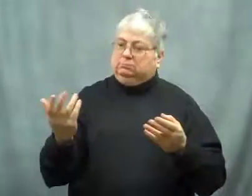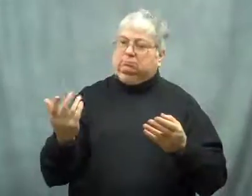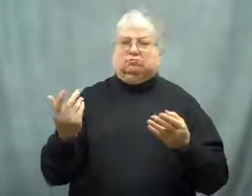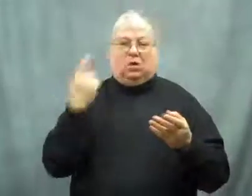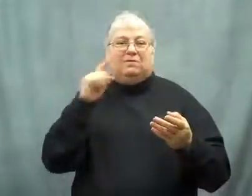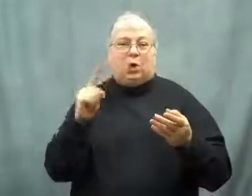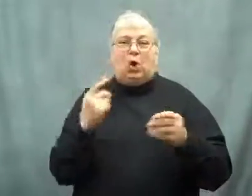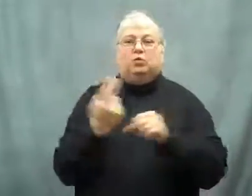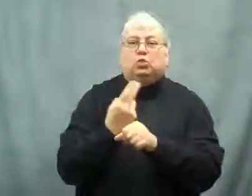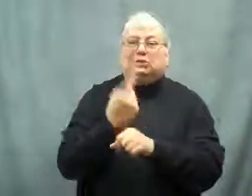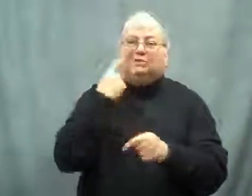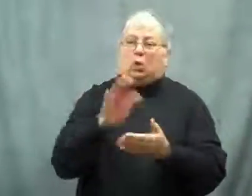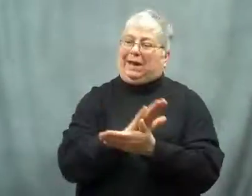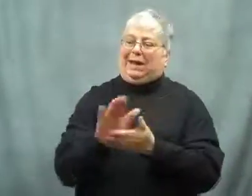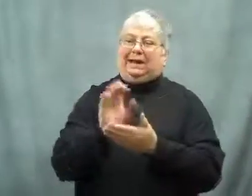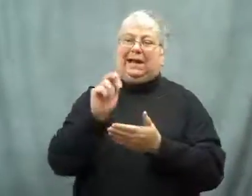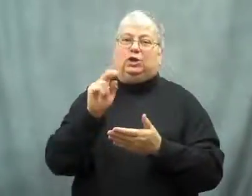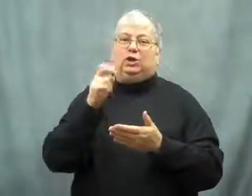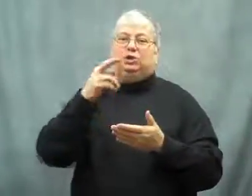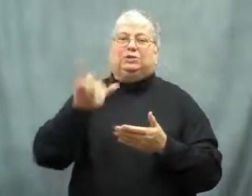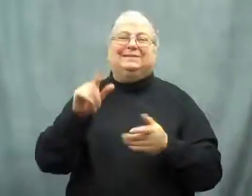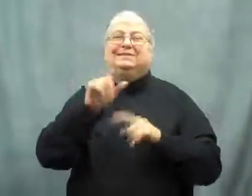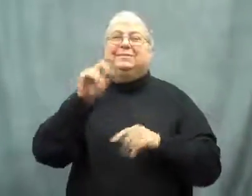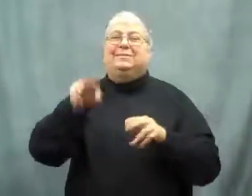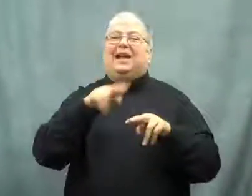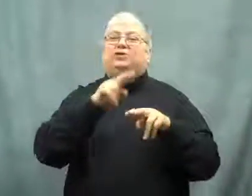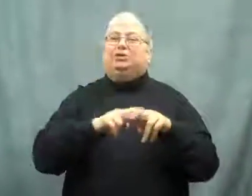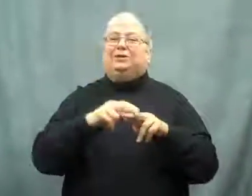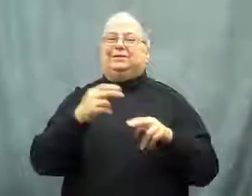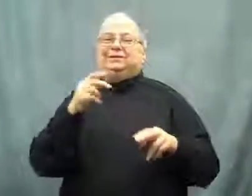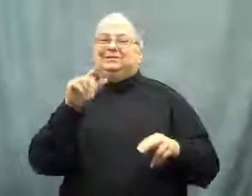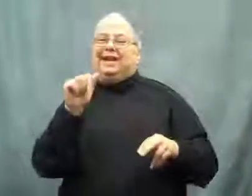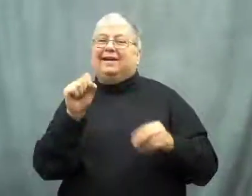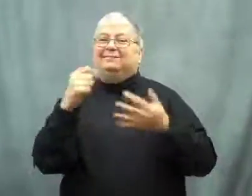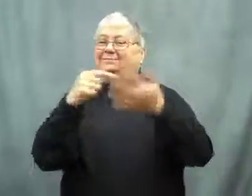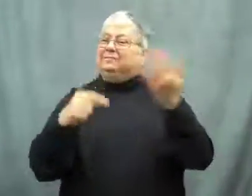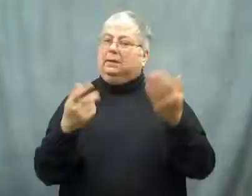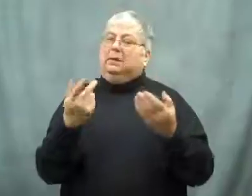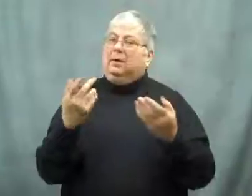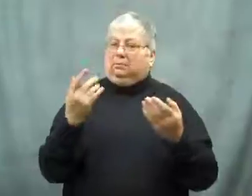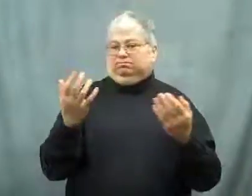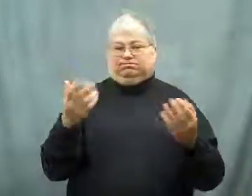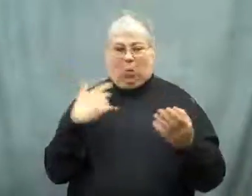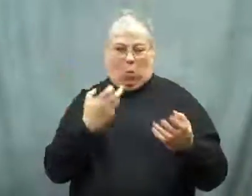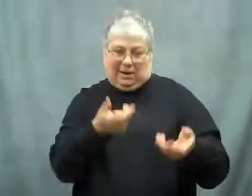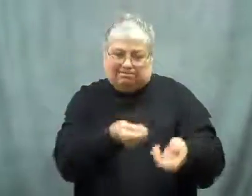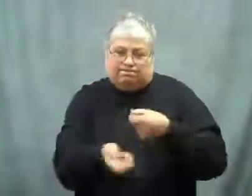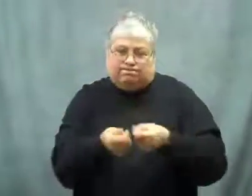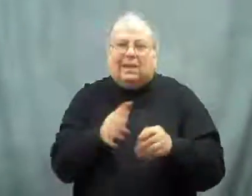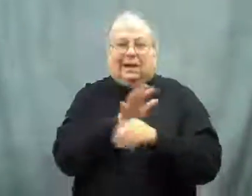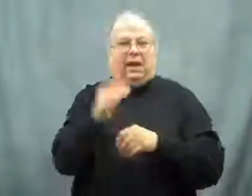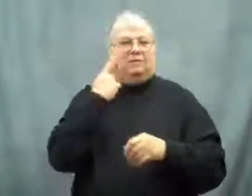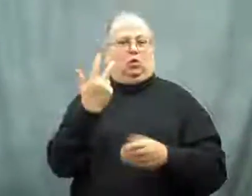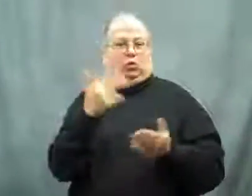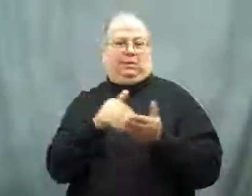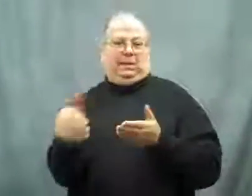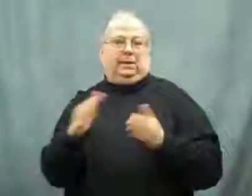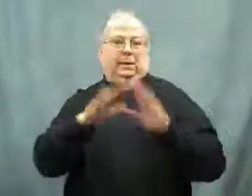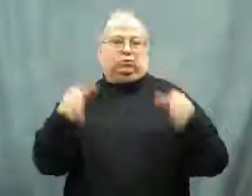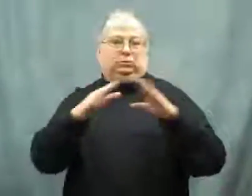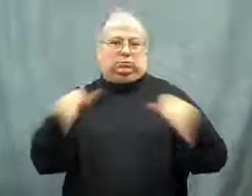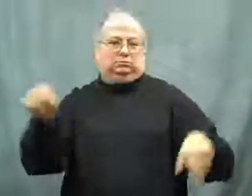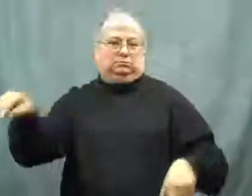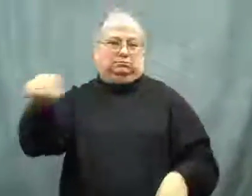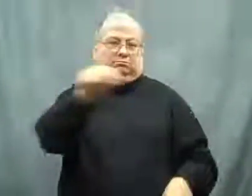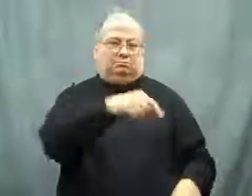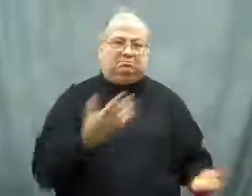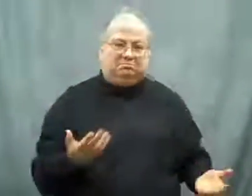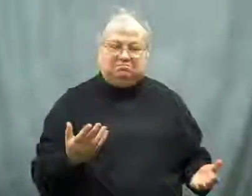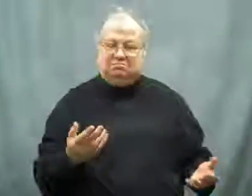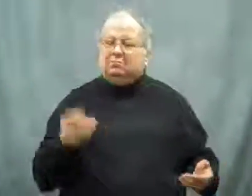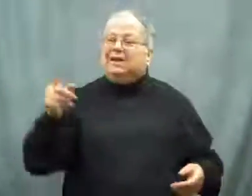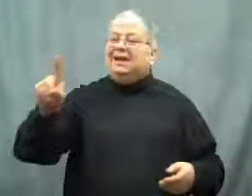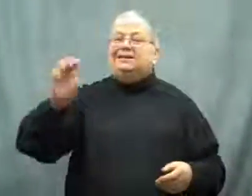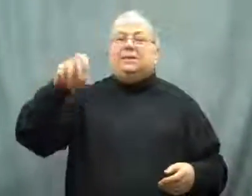The lands were to be used to provide enough clean energy for three million homes.